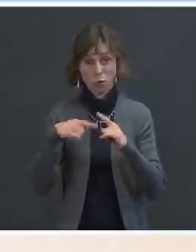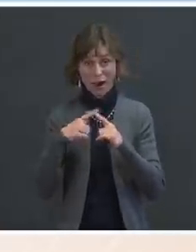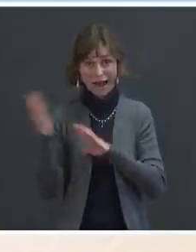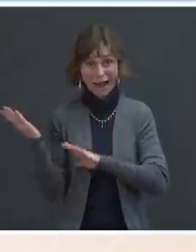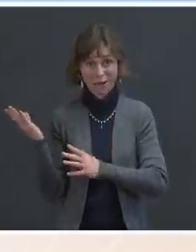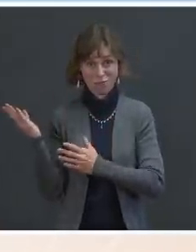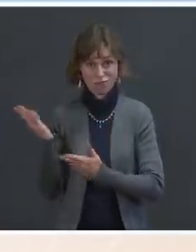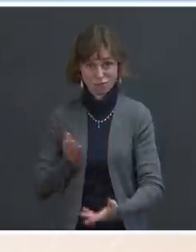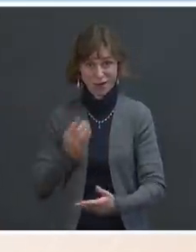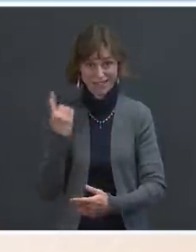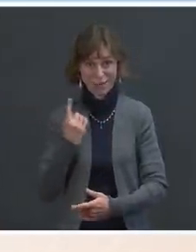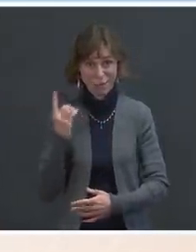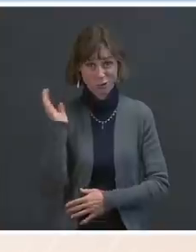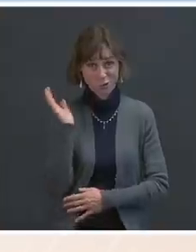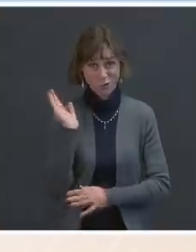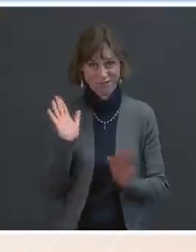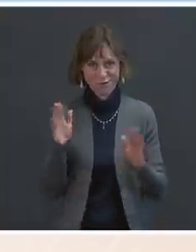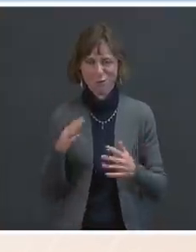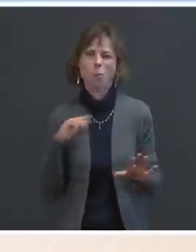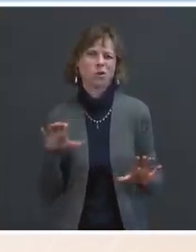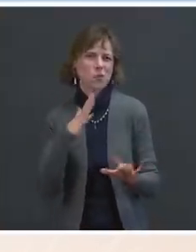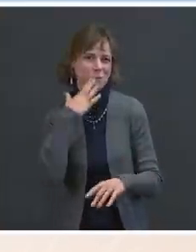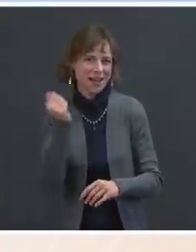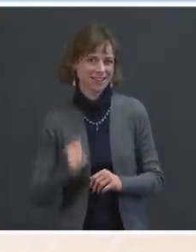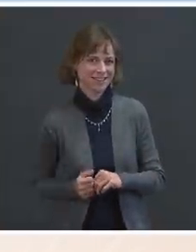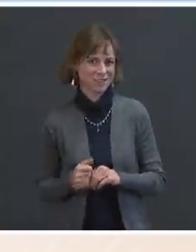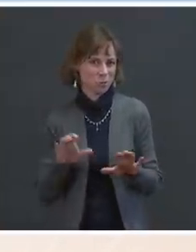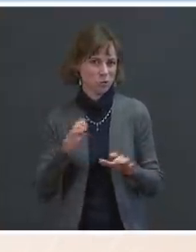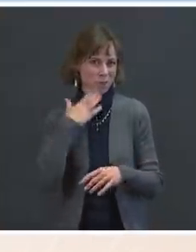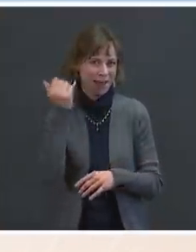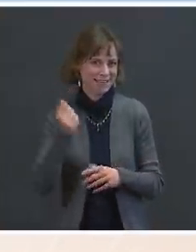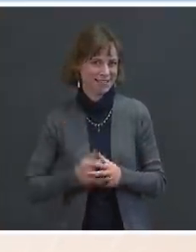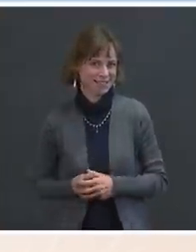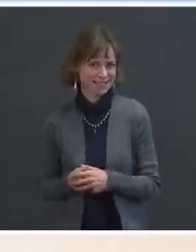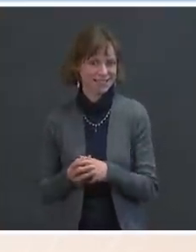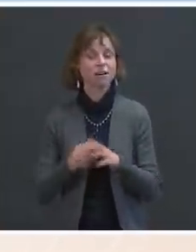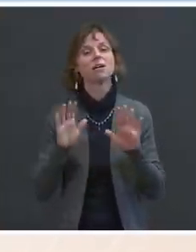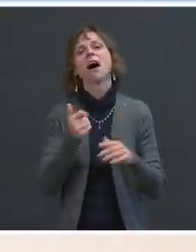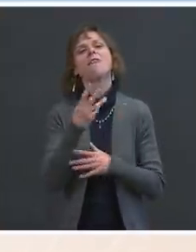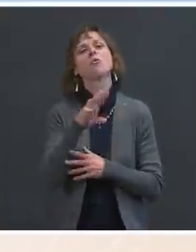The Press: That was a quick turnaround. Ms. Psaki: We'll do our best. A couple of other items for all of you at the top.